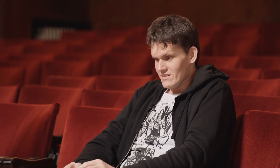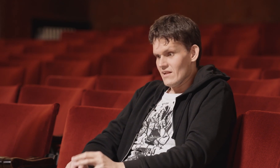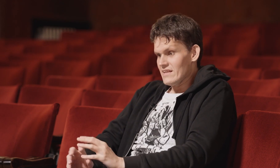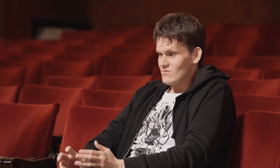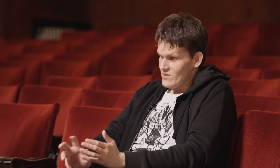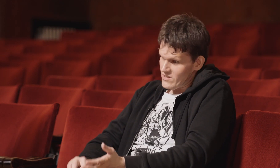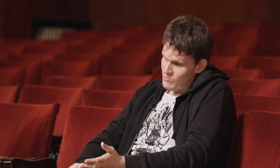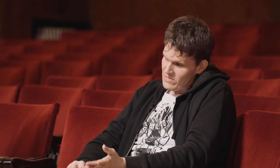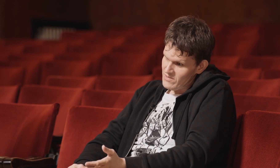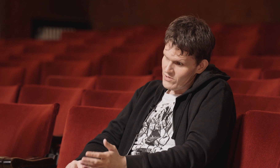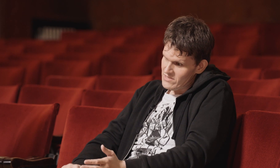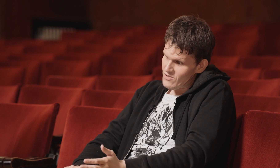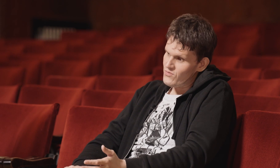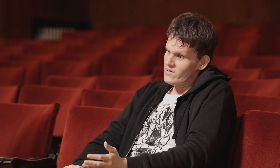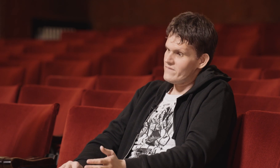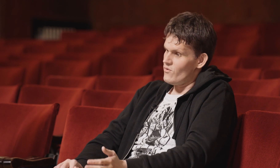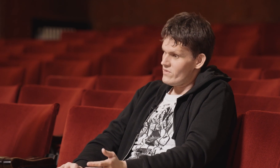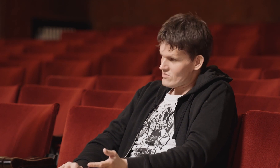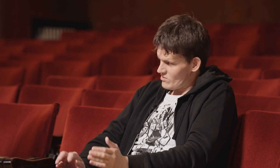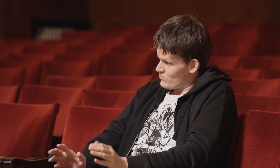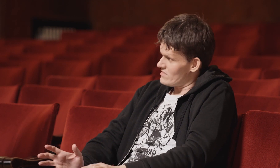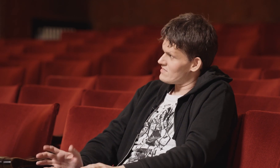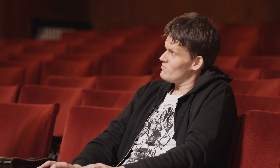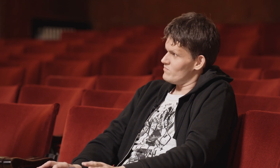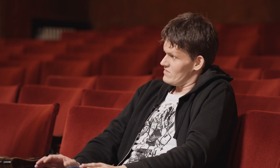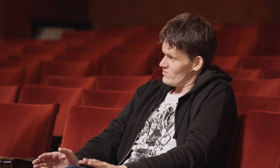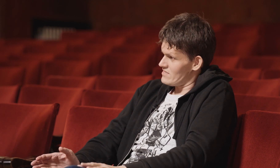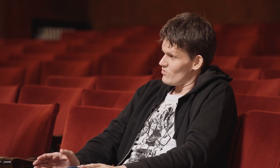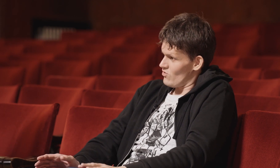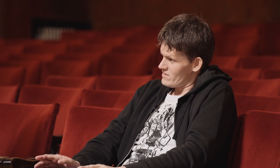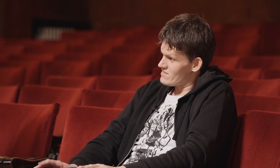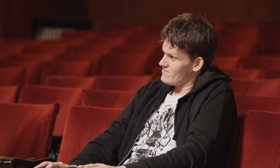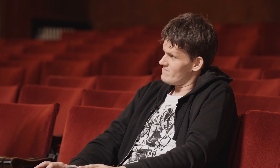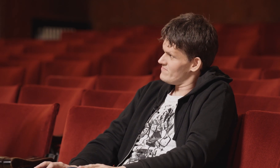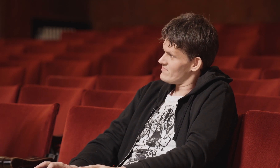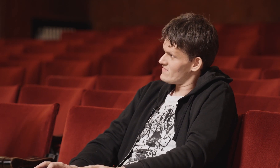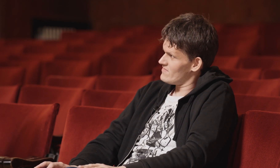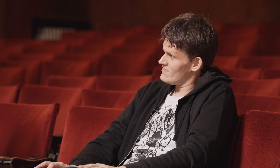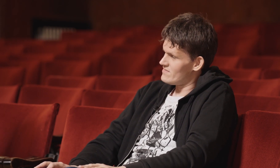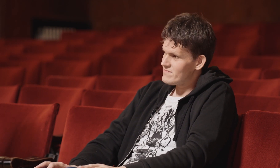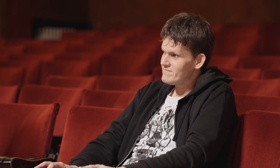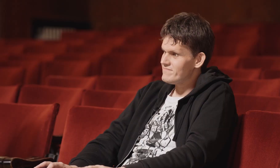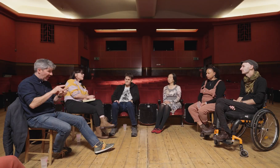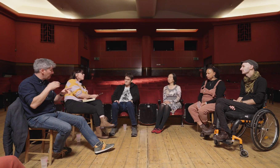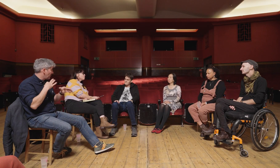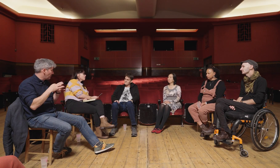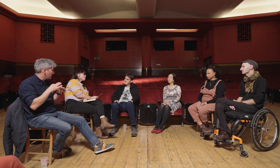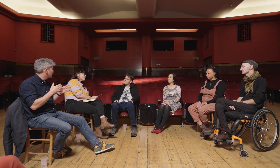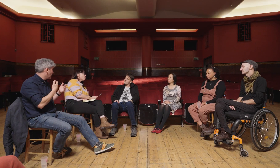lots of different models of leadership for this, for this performance. Thank you for that.